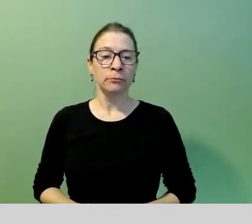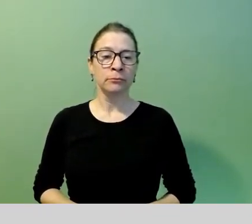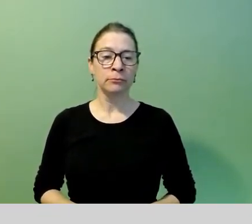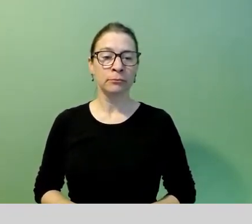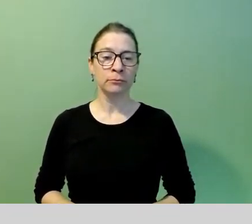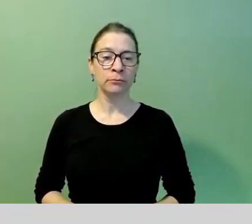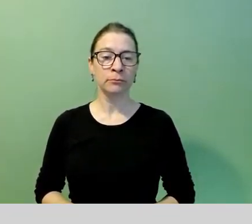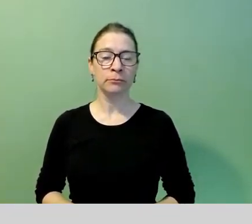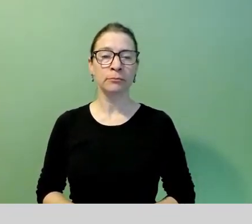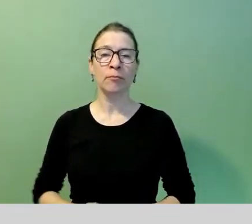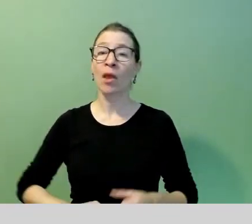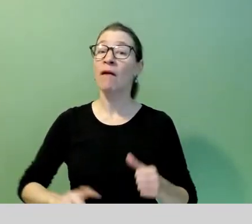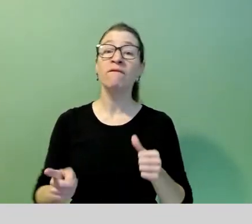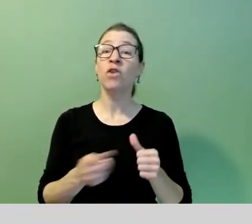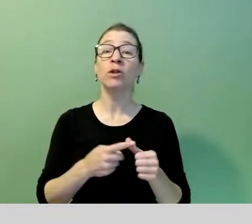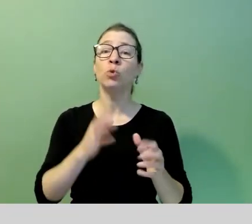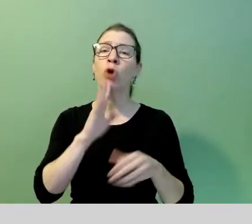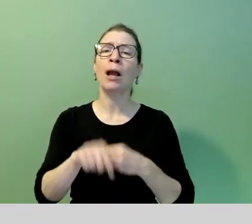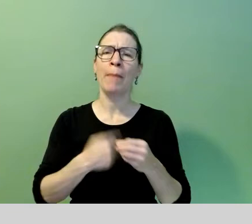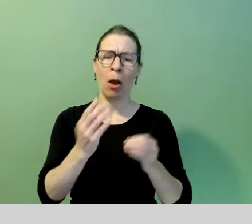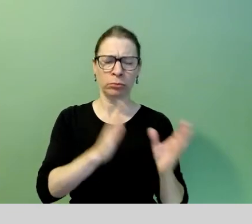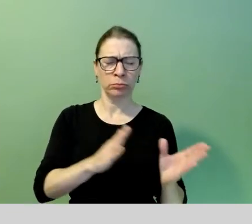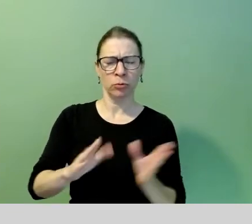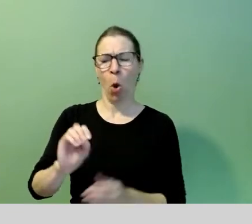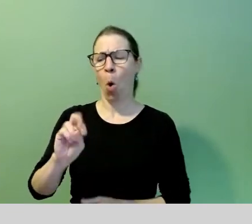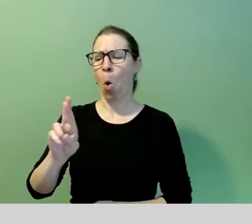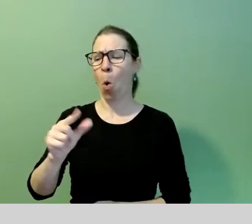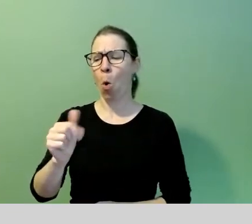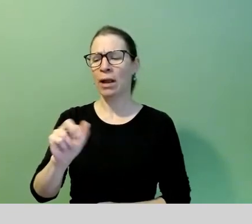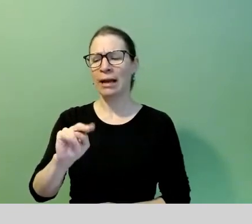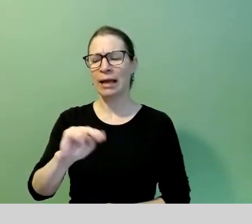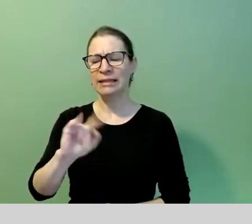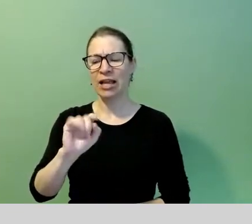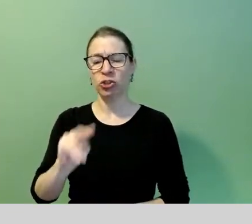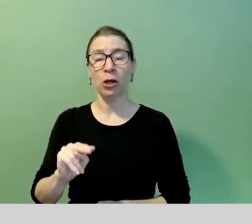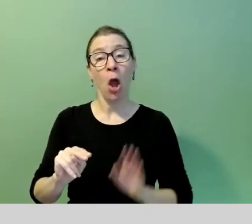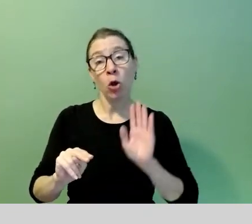First, let's talk about organization. Your briefcase app is a Python package.